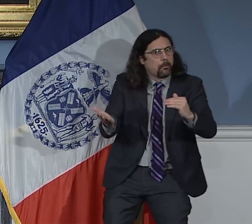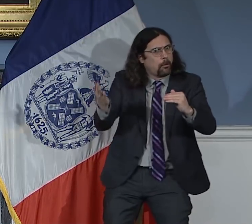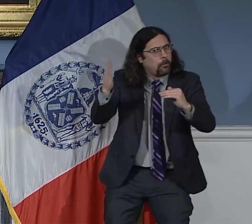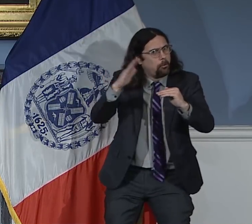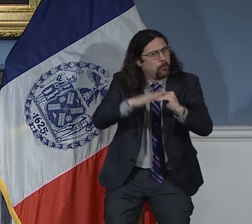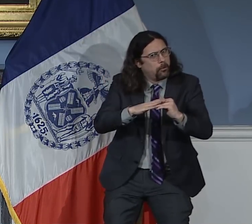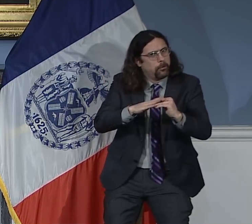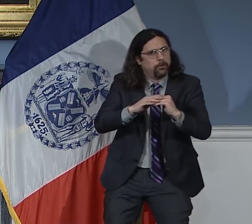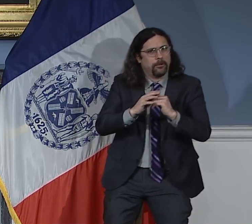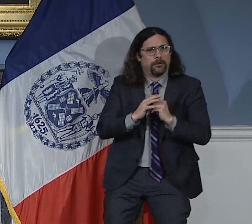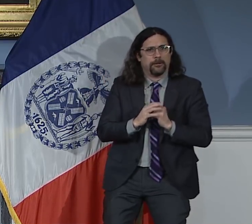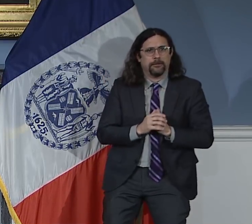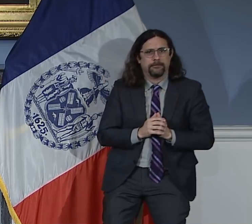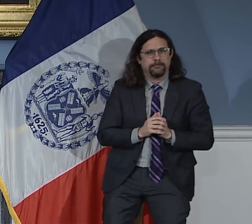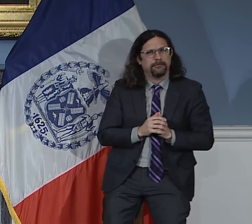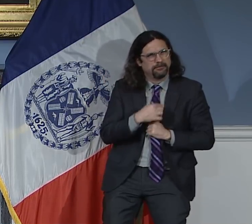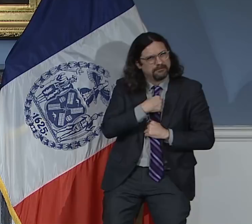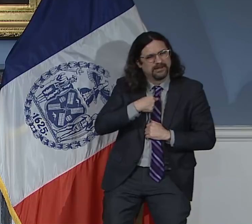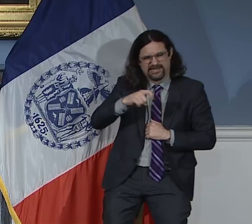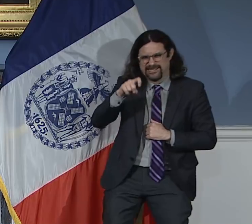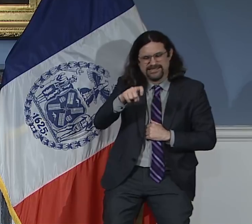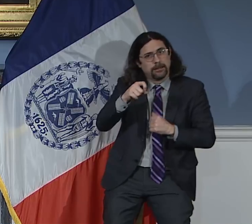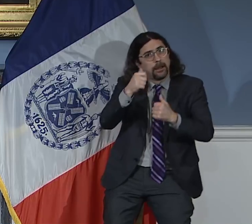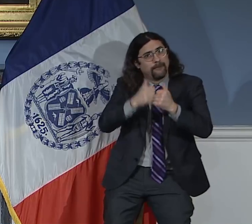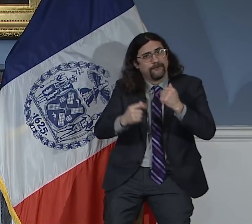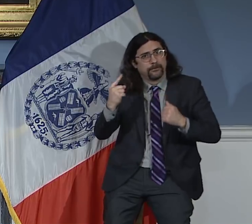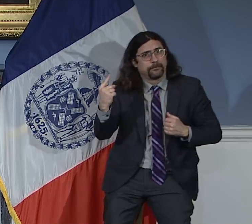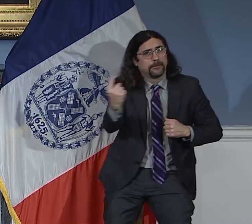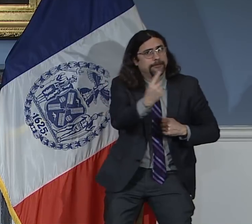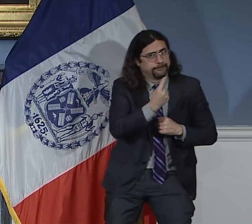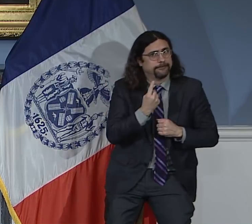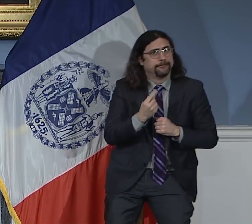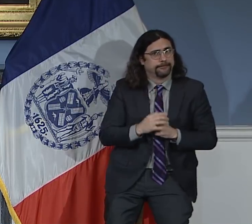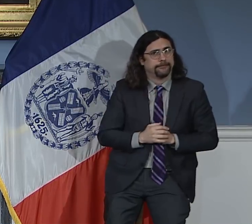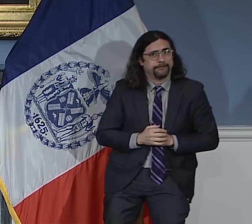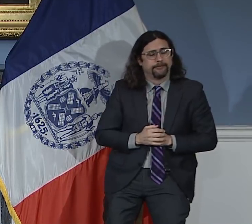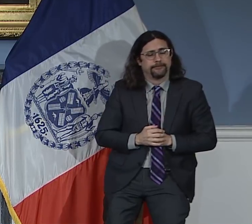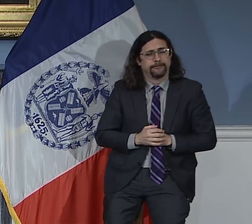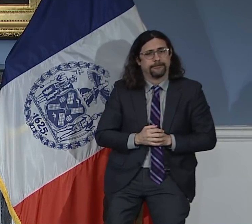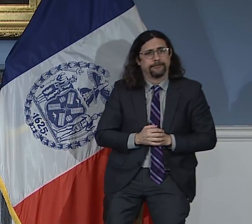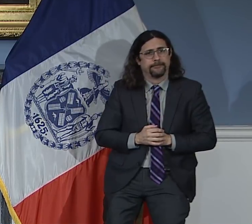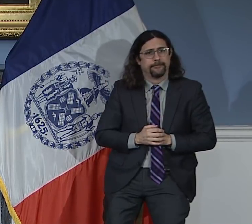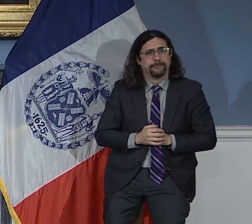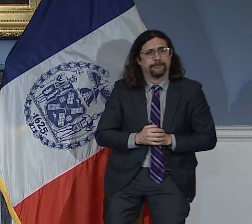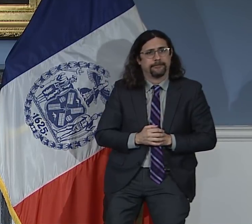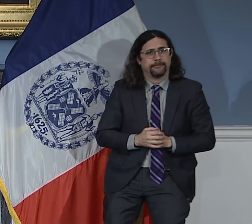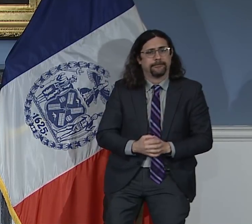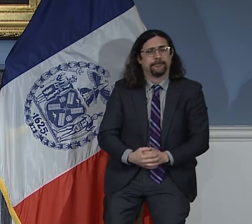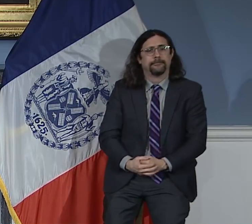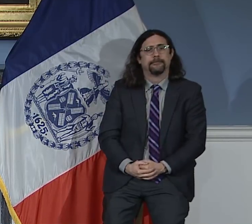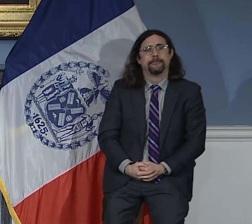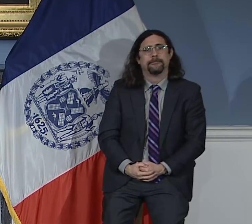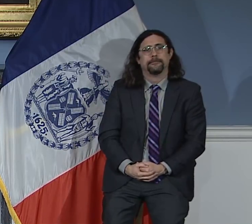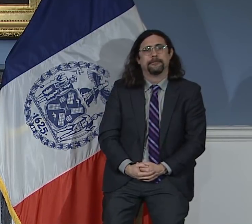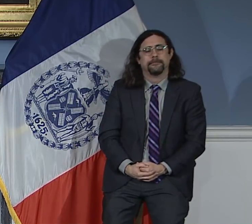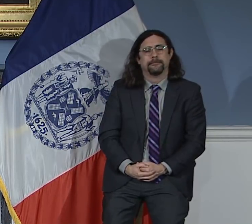OUR FIRST RESPONDERS AND OURUB PLIC SERVANTS. EVERYONE IS GOING TO BE NEEDED. EVERYONE NEEDS TO ANSERW ETH ACLL. EVERYONE NEEDS TO